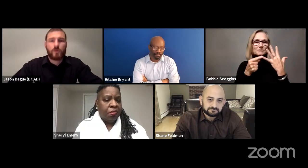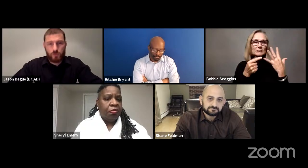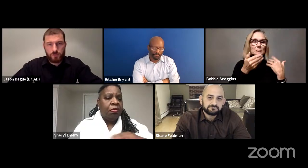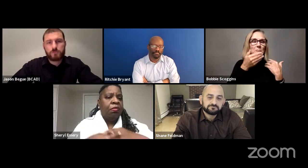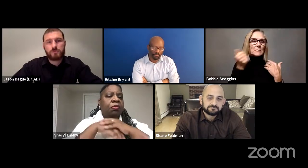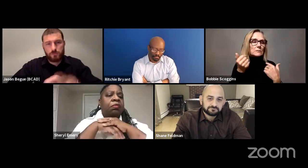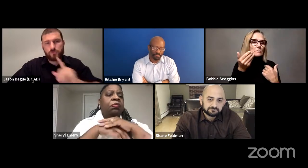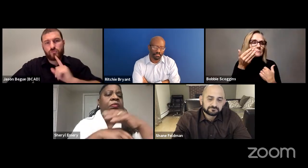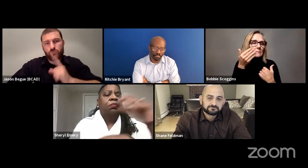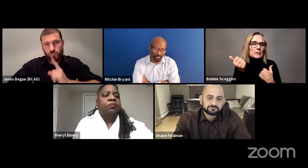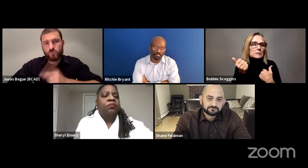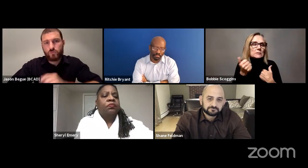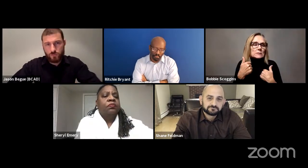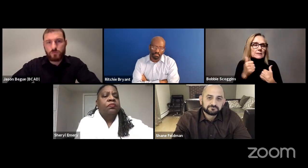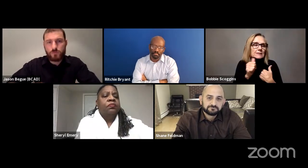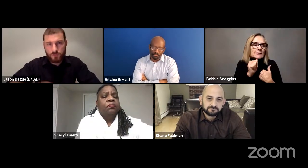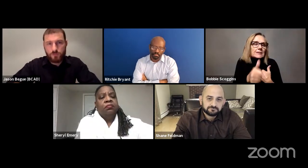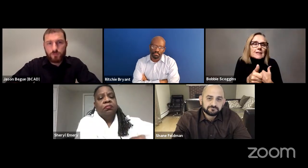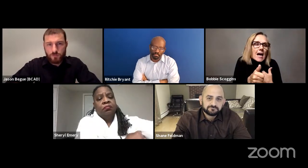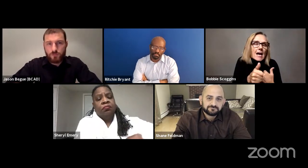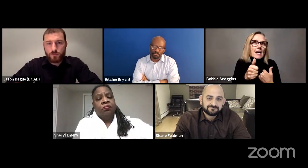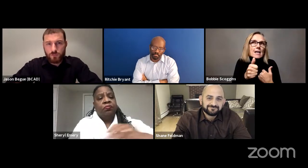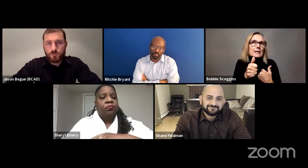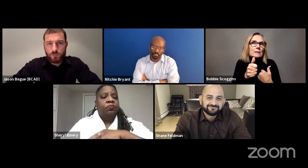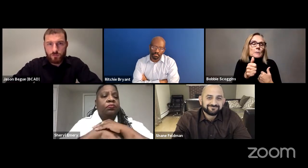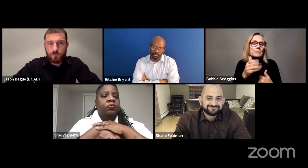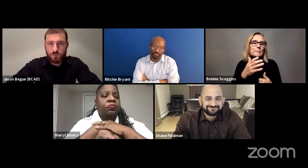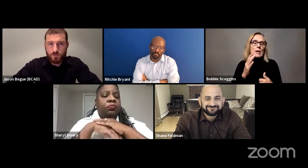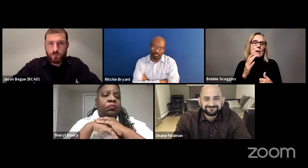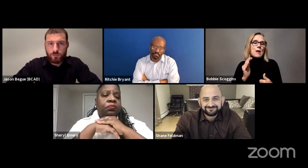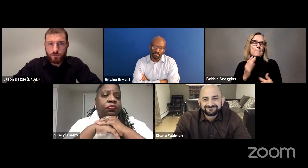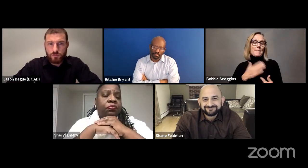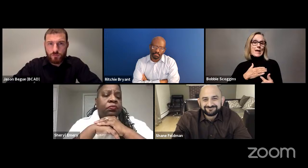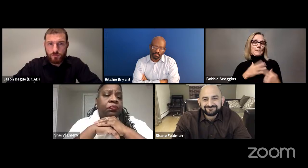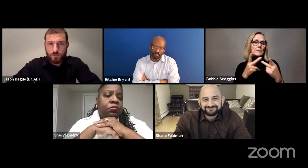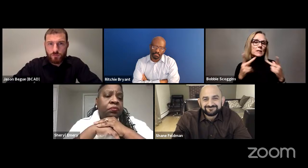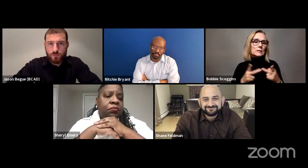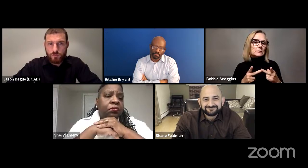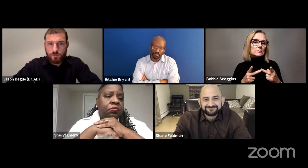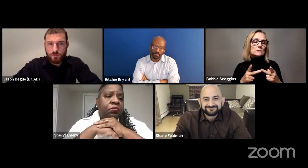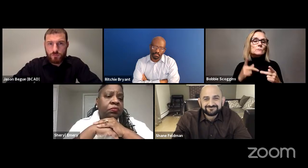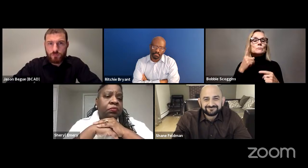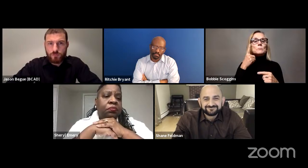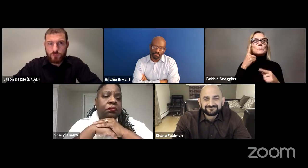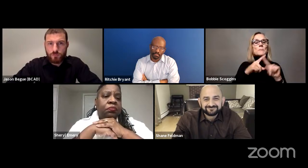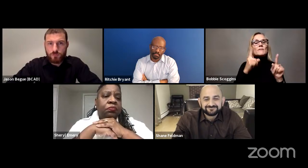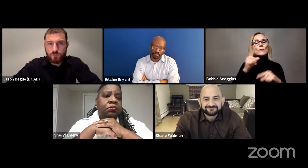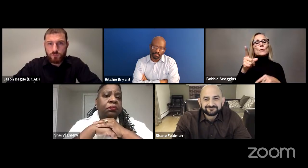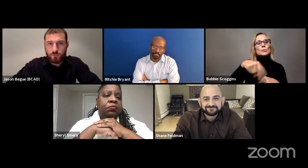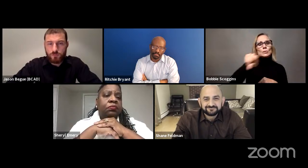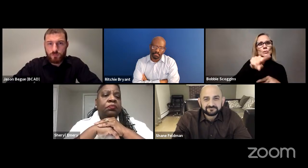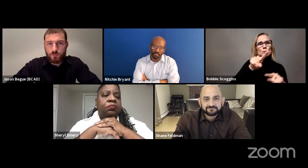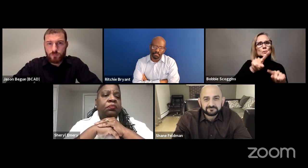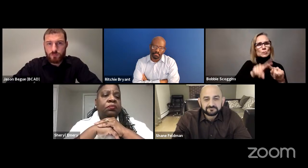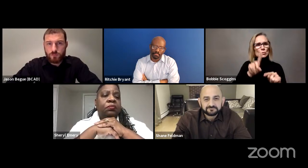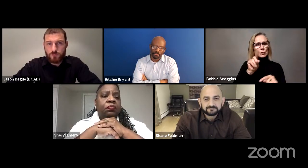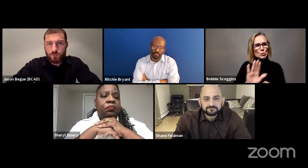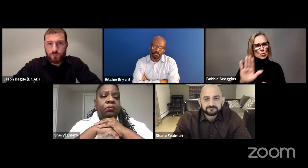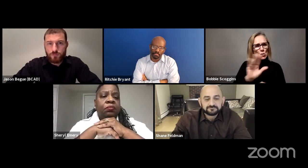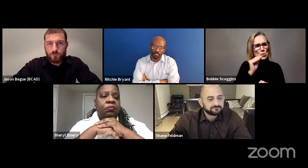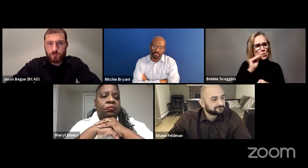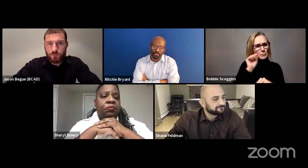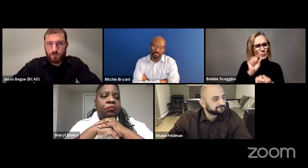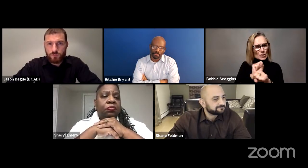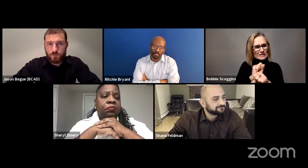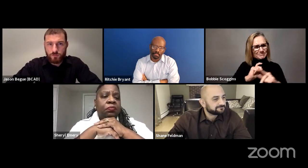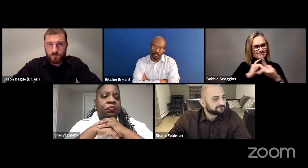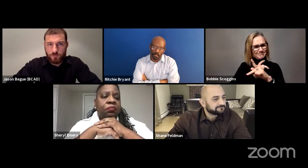Is one better than the other? I'm not sure. Again, my position here is that you need to